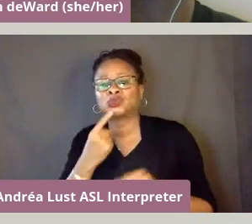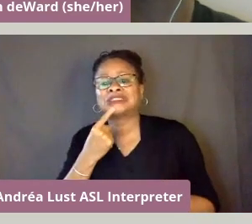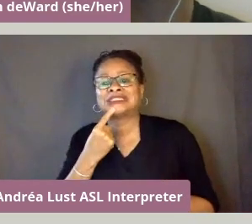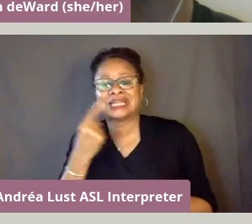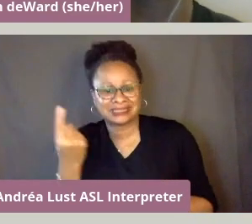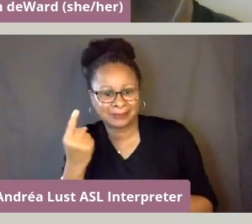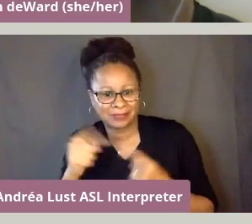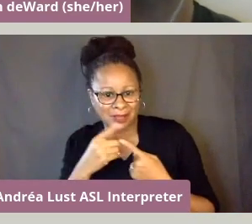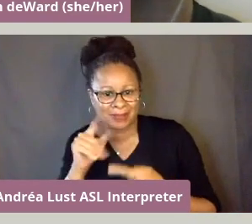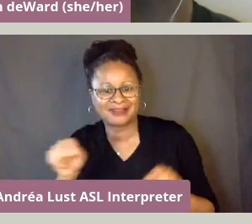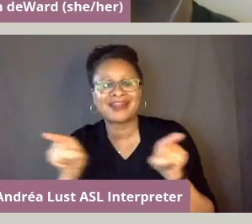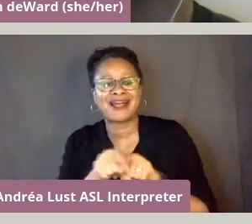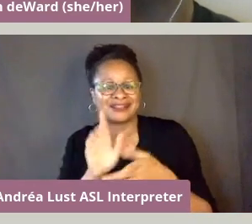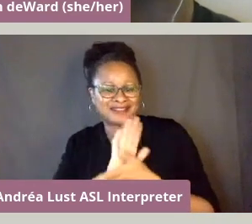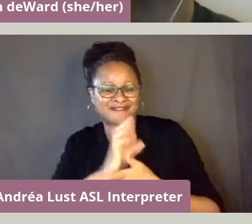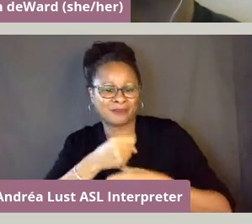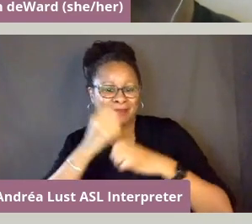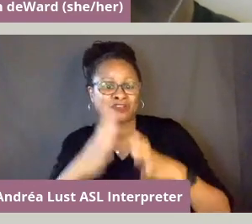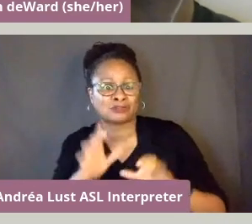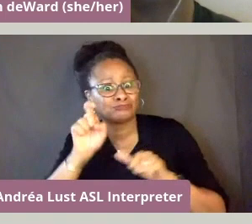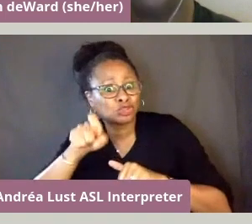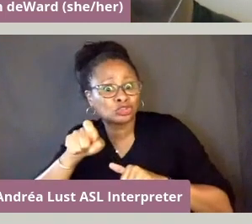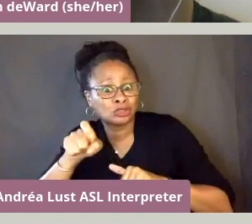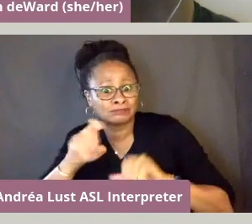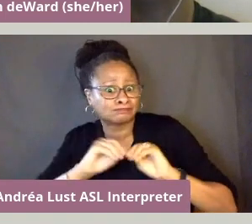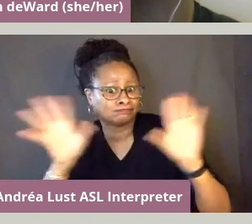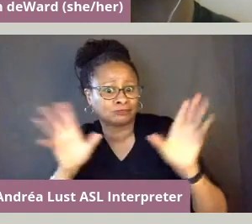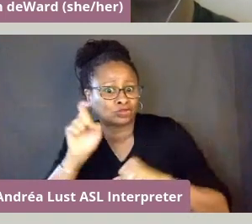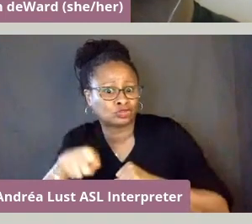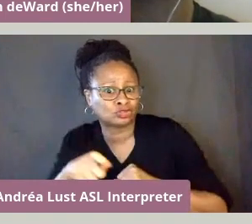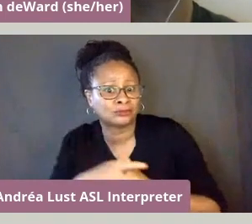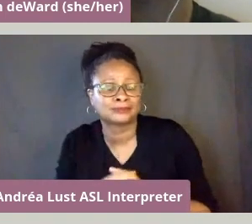as a filmmaker and should, right?